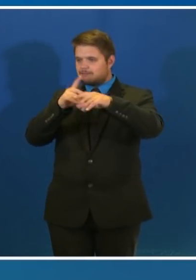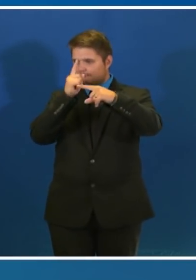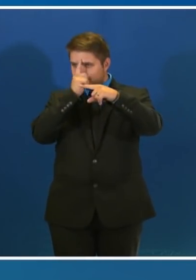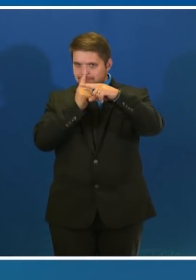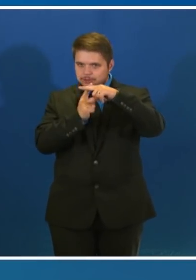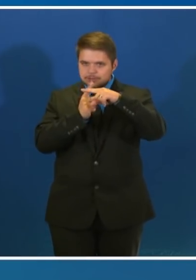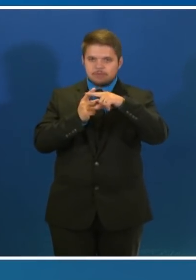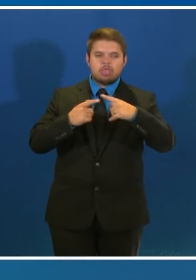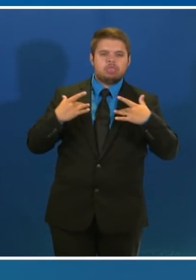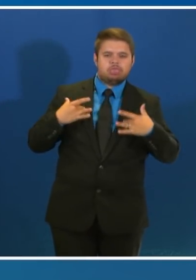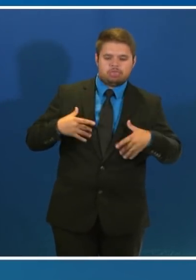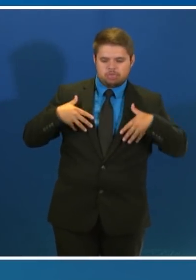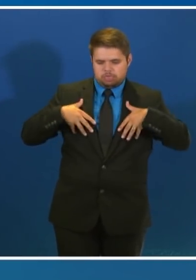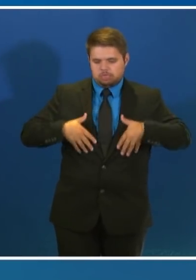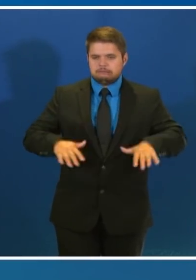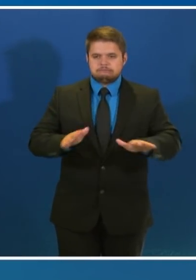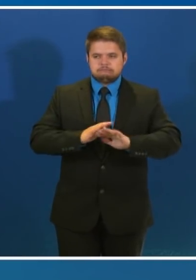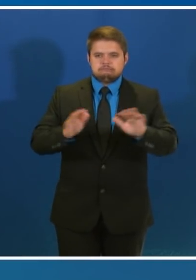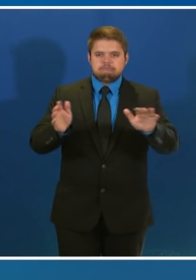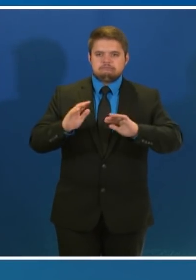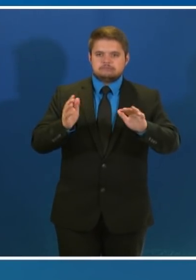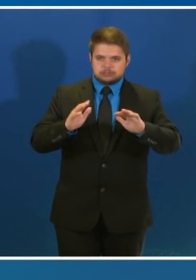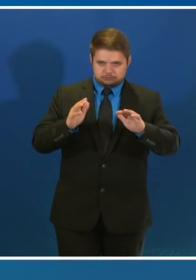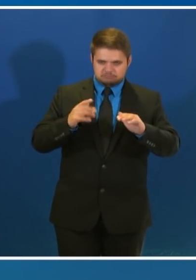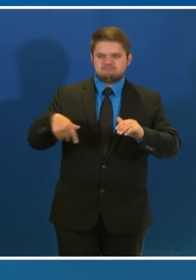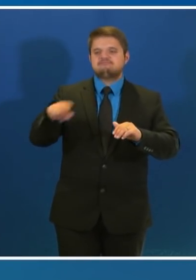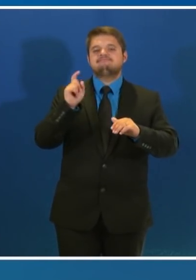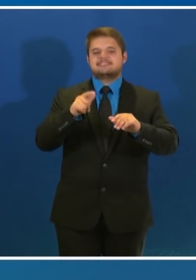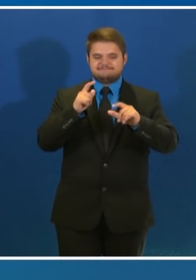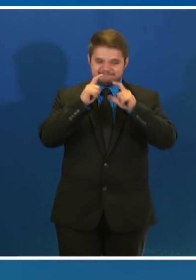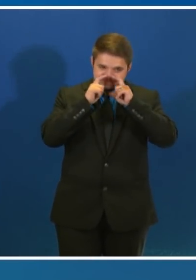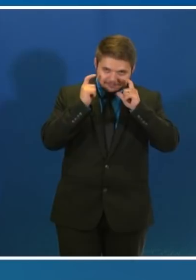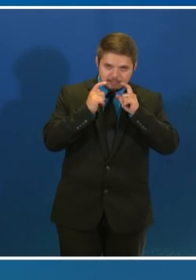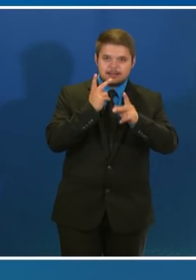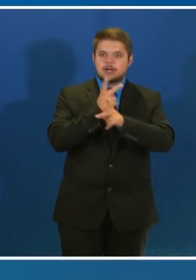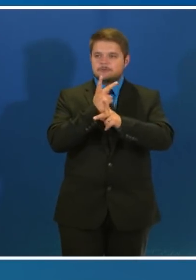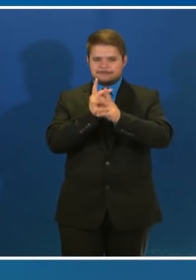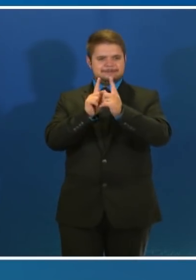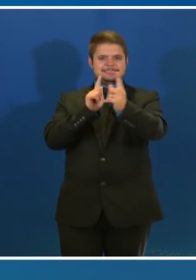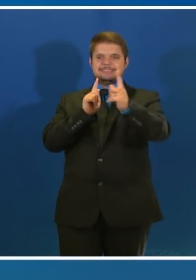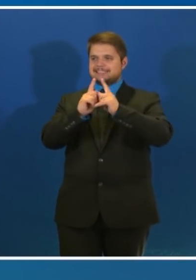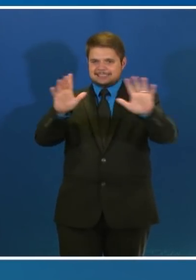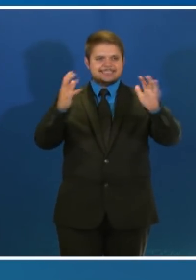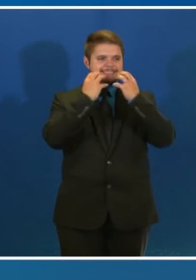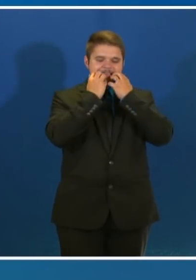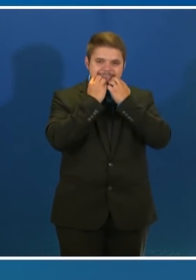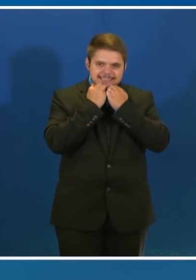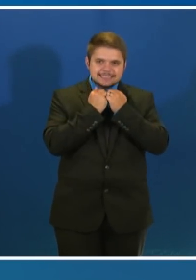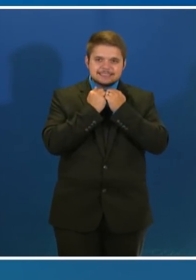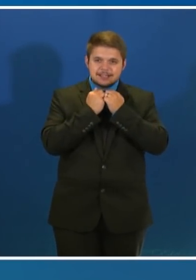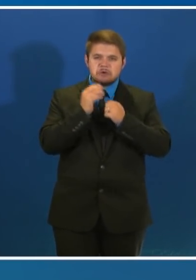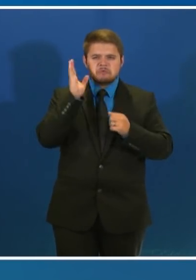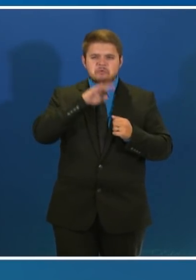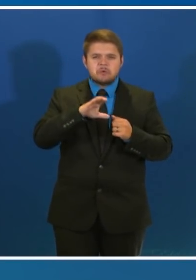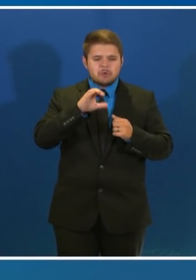other and to wear a mask. The COVID-19 pandemic has been unprecedented and unfortunately